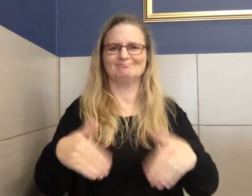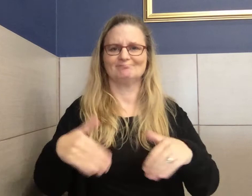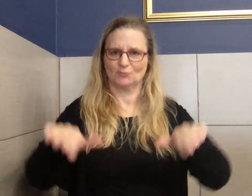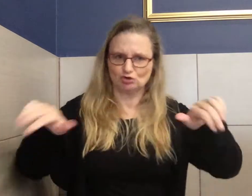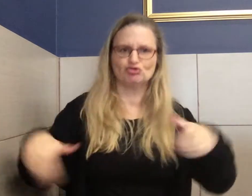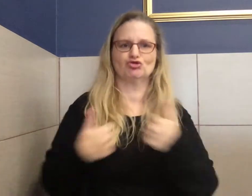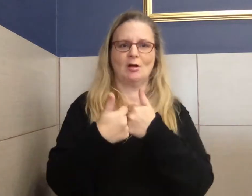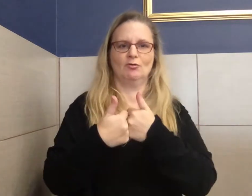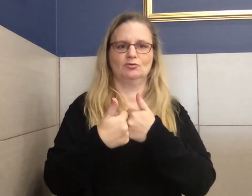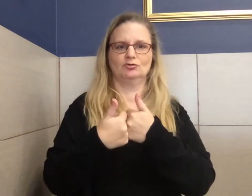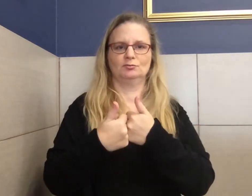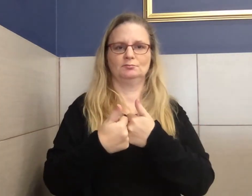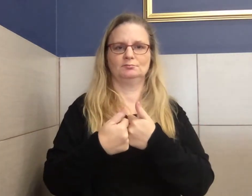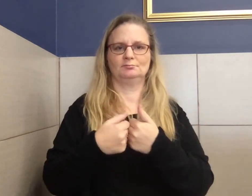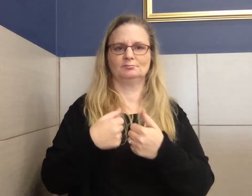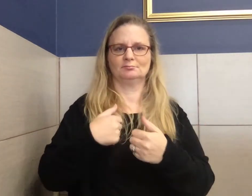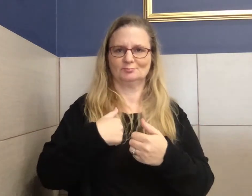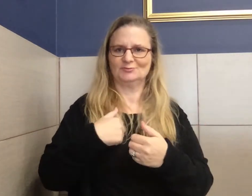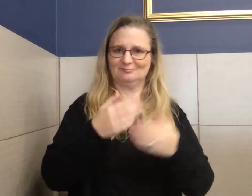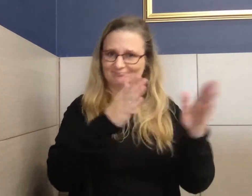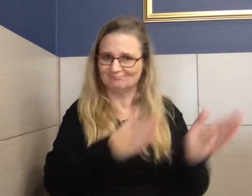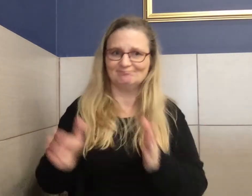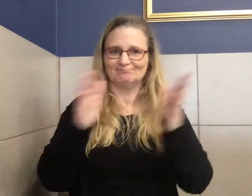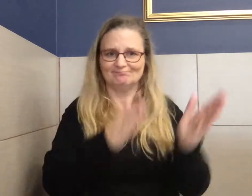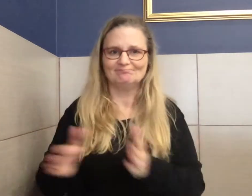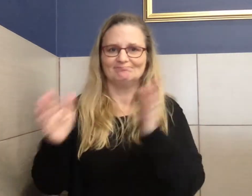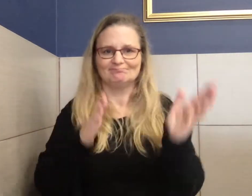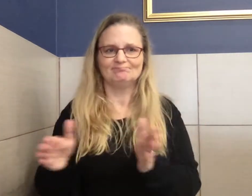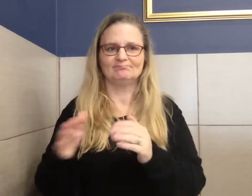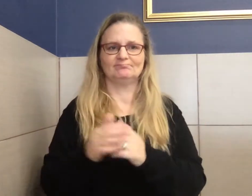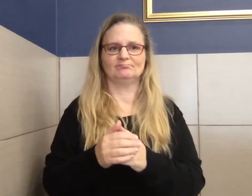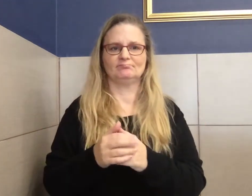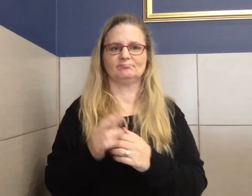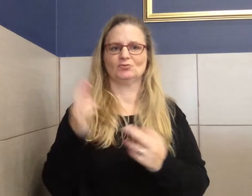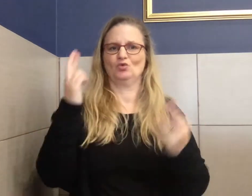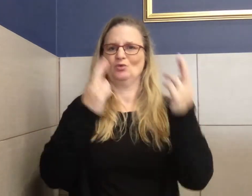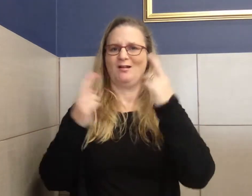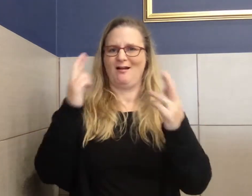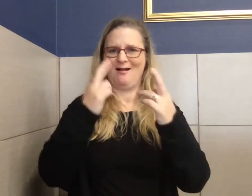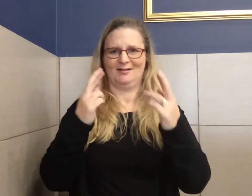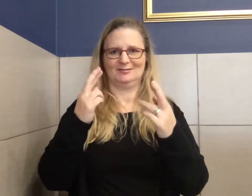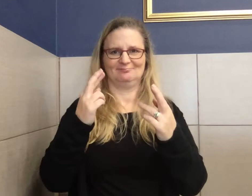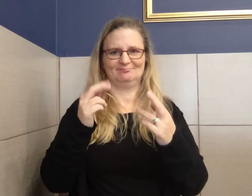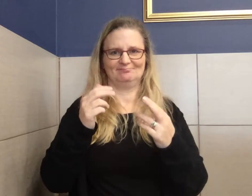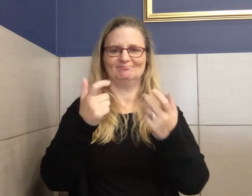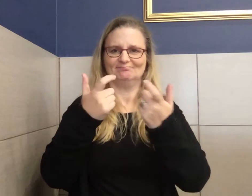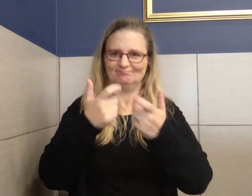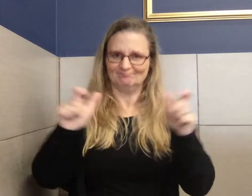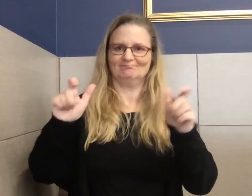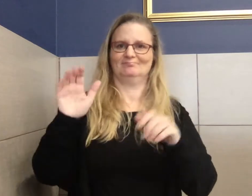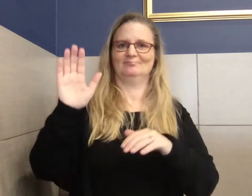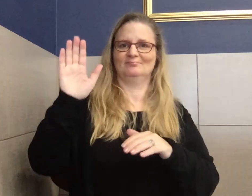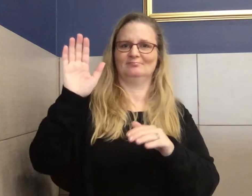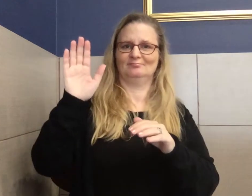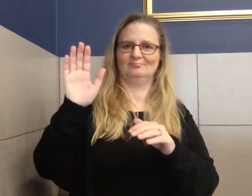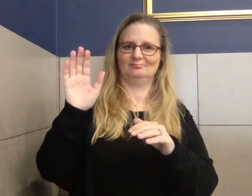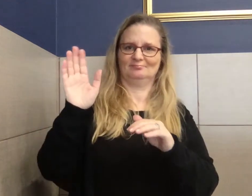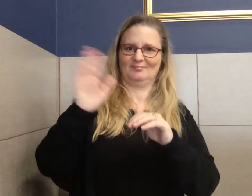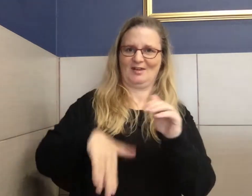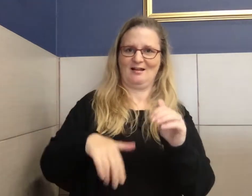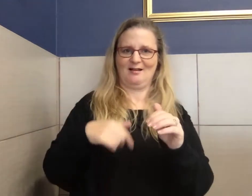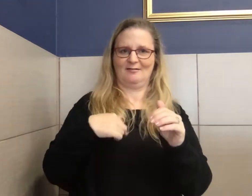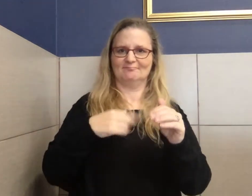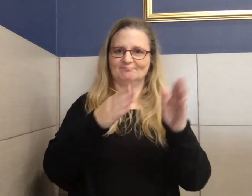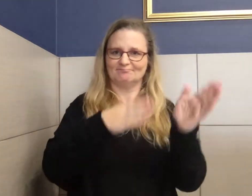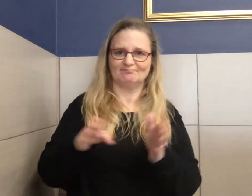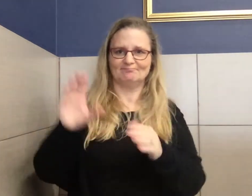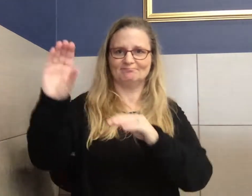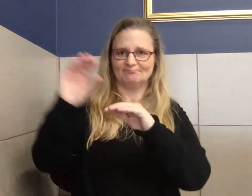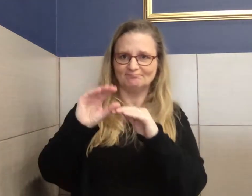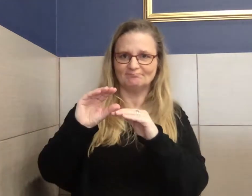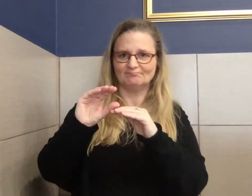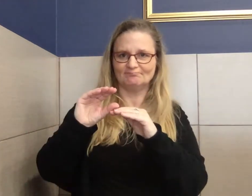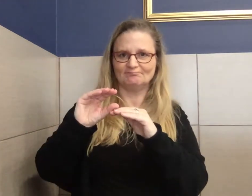CAD-ASC has a big challenge, as we have been planning this, we realize that hosting this event is not cheap.